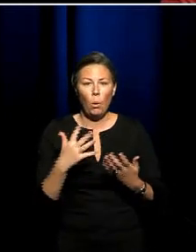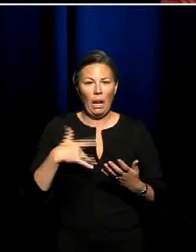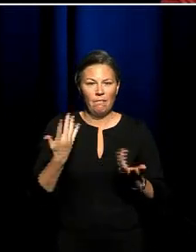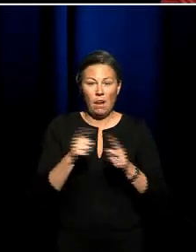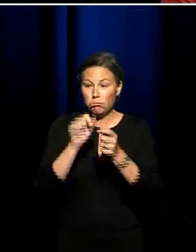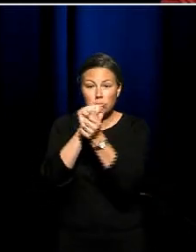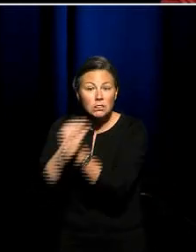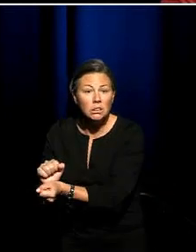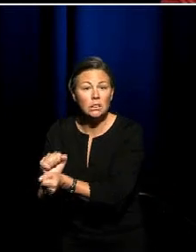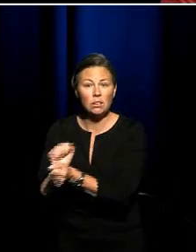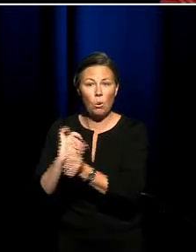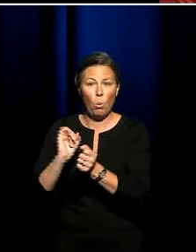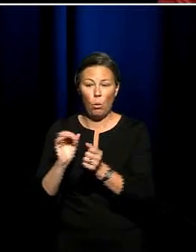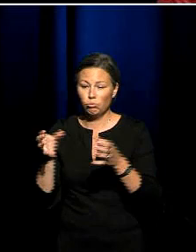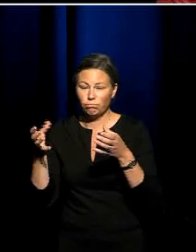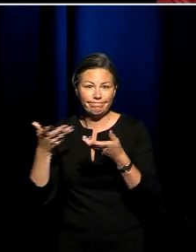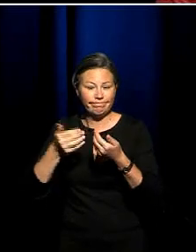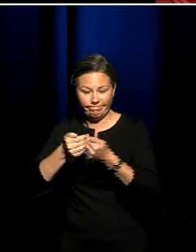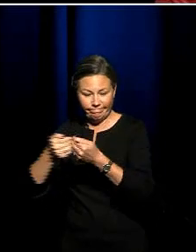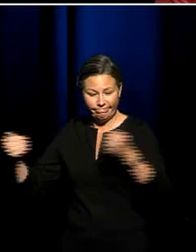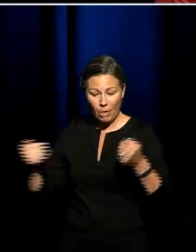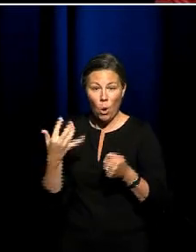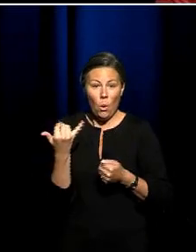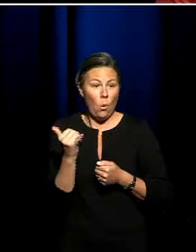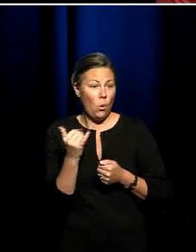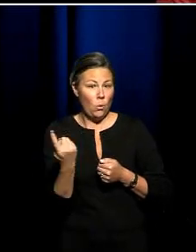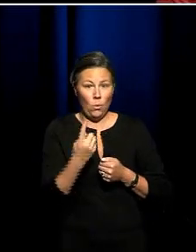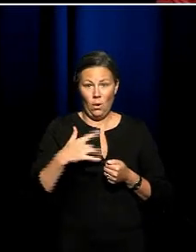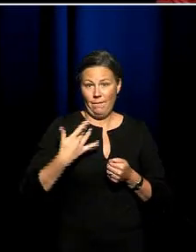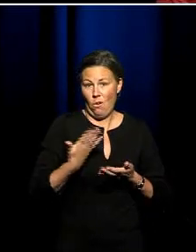or experience homelessness. It will also be the case, as Commissioner Mason has